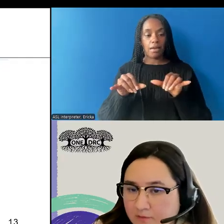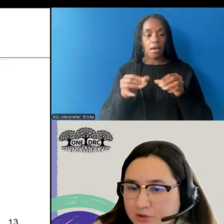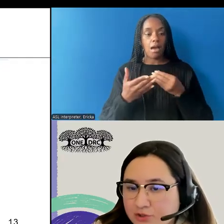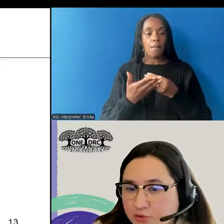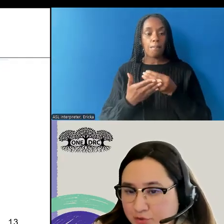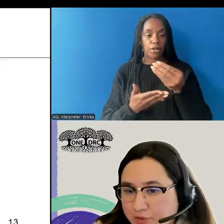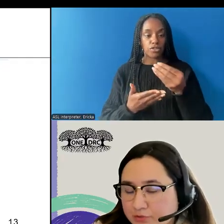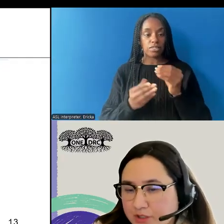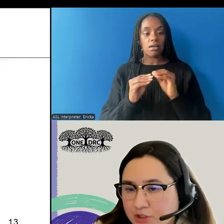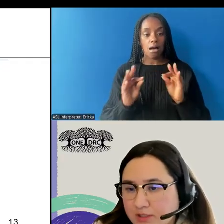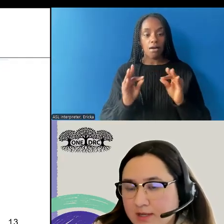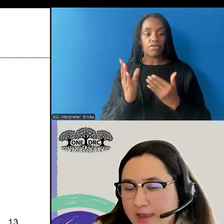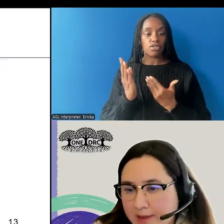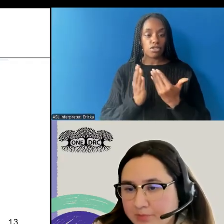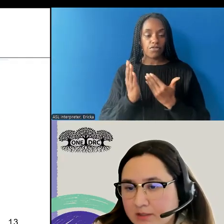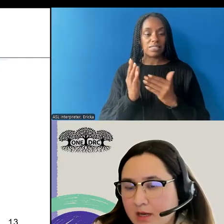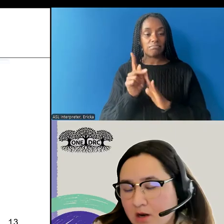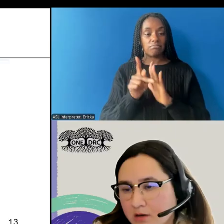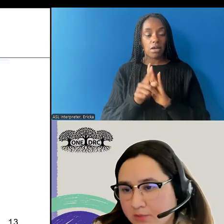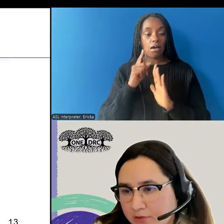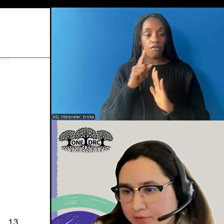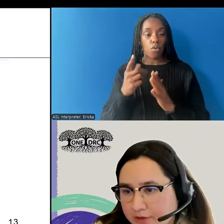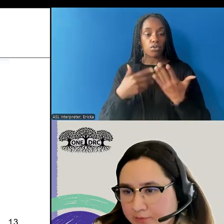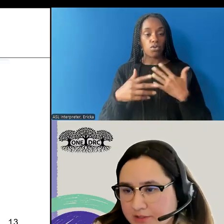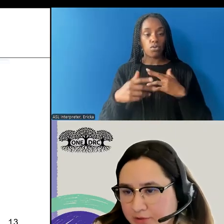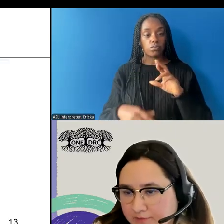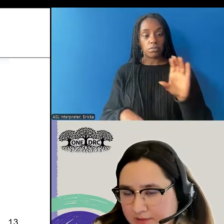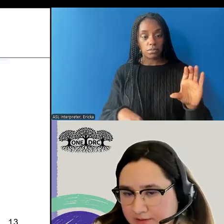for social recreation, camping and non-medical therapy services.